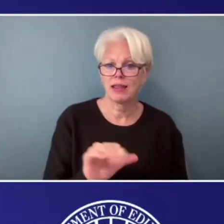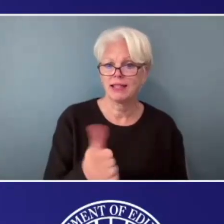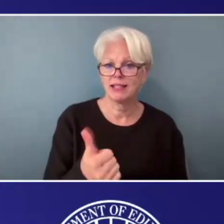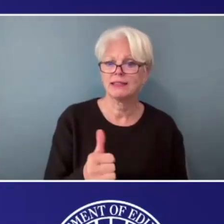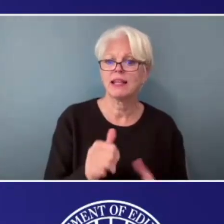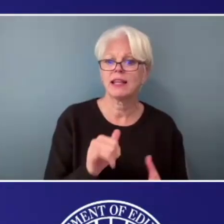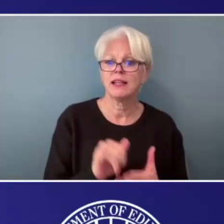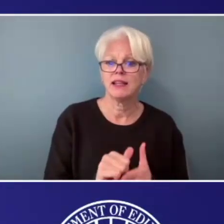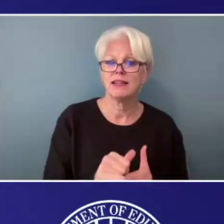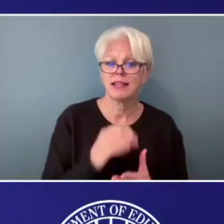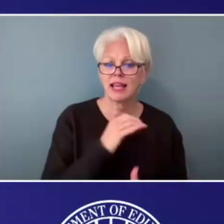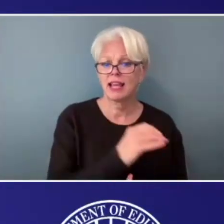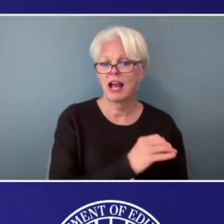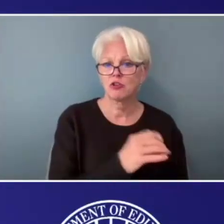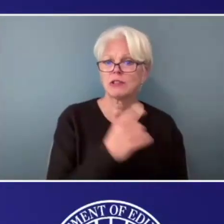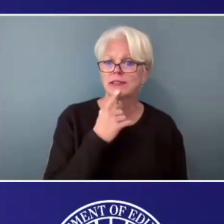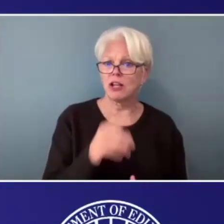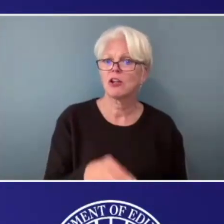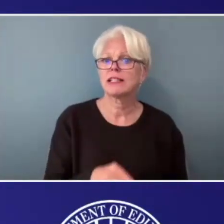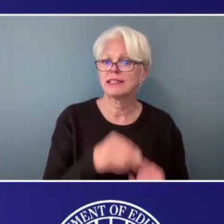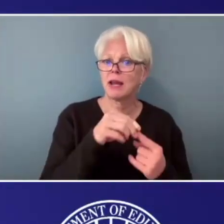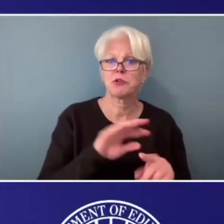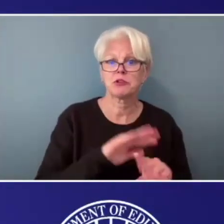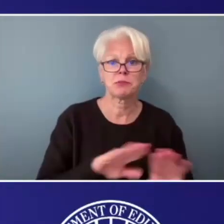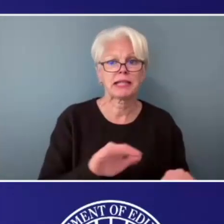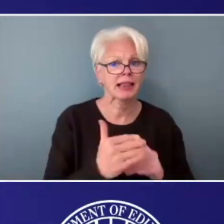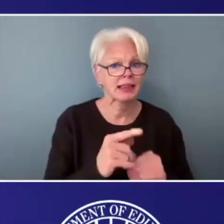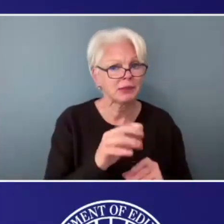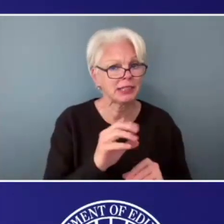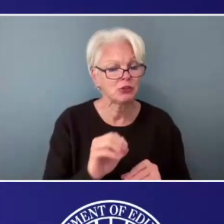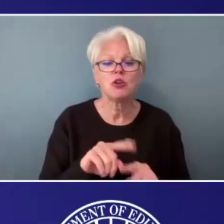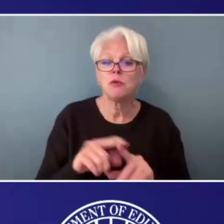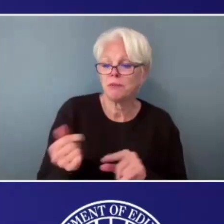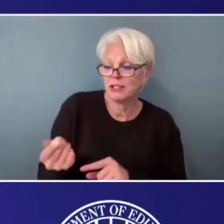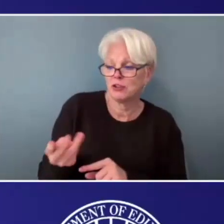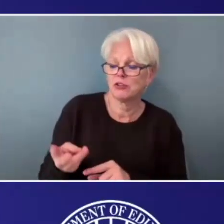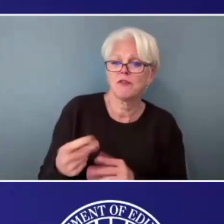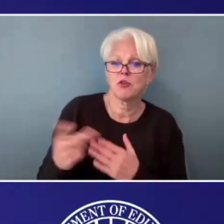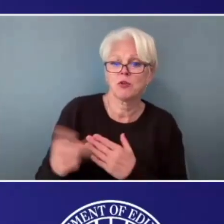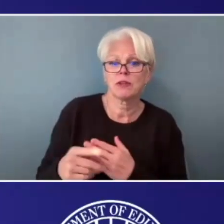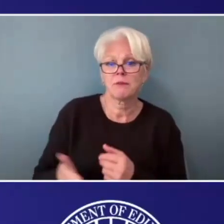but not limited to. But there's a few programs that might help consideration.